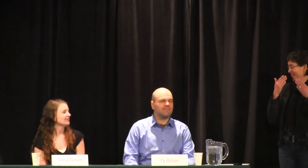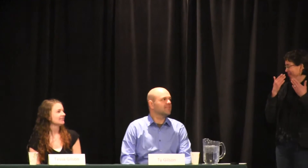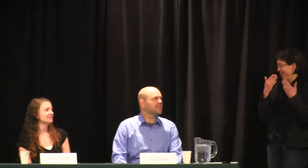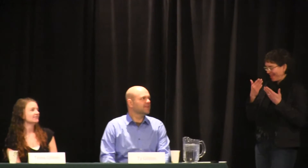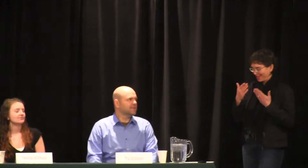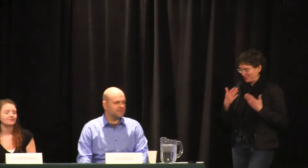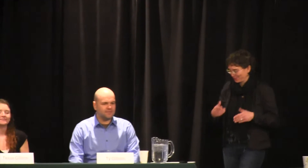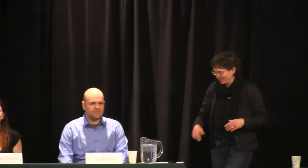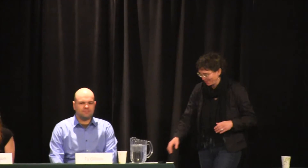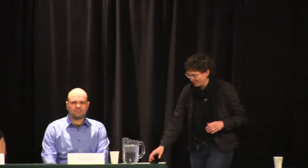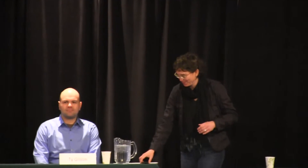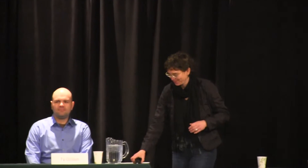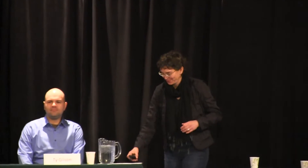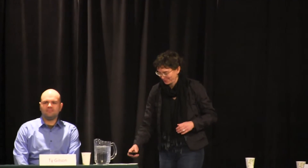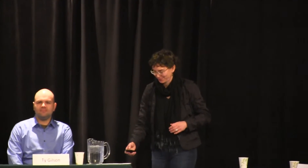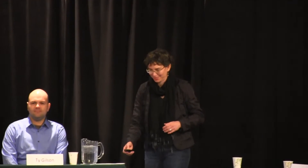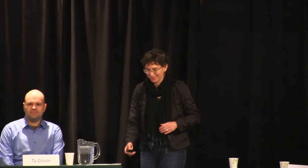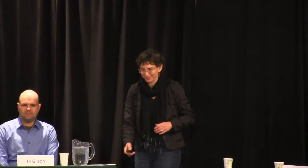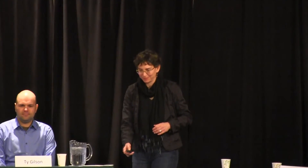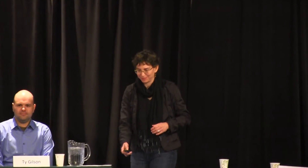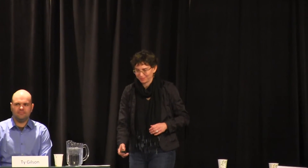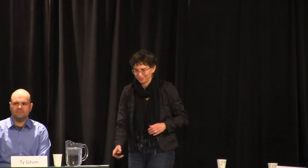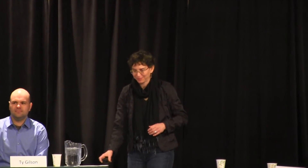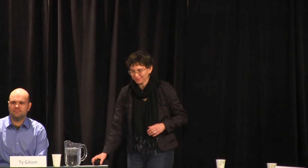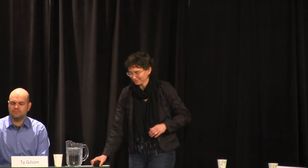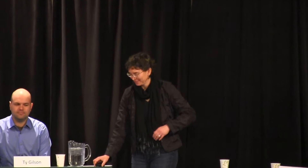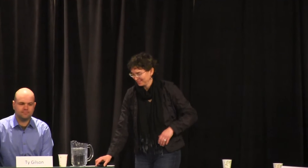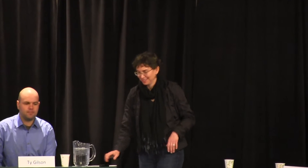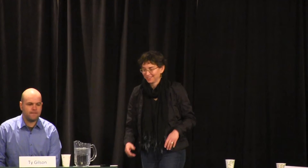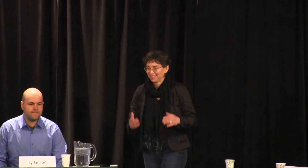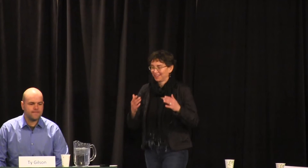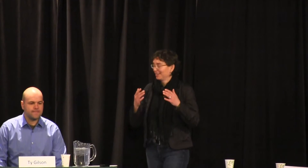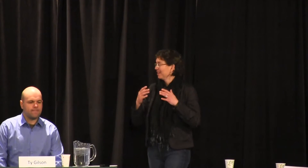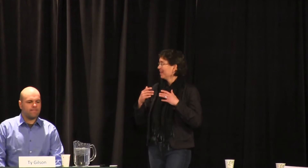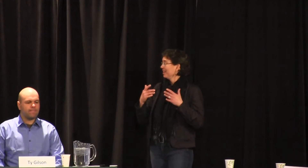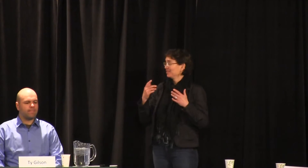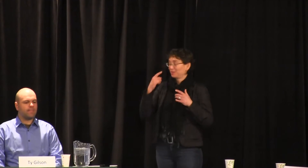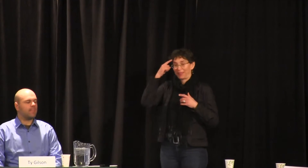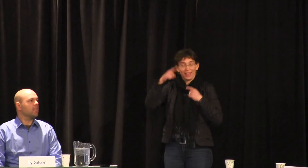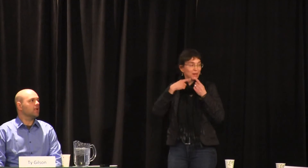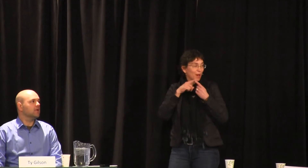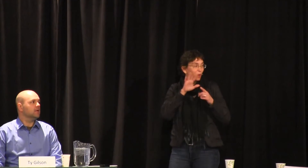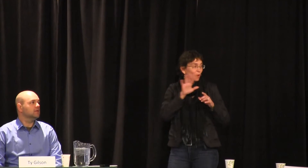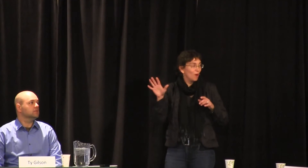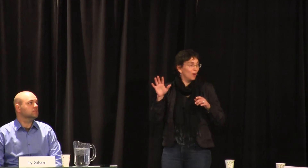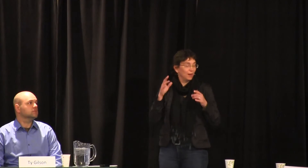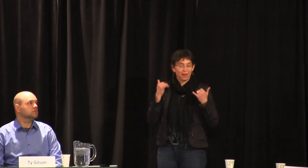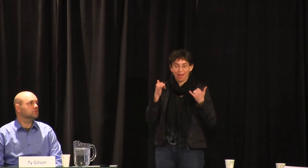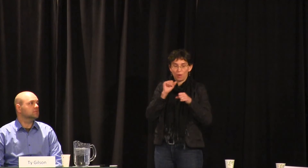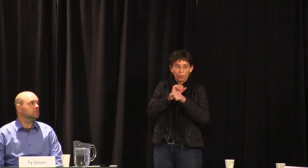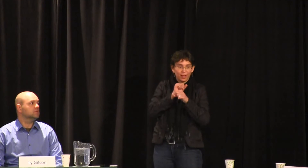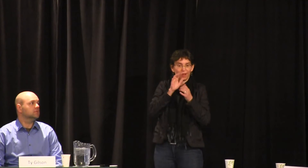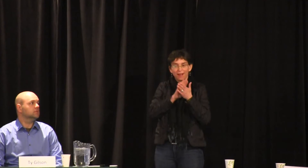Elise: Thank you, everyone.